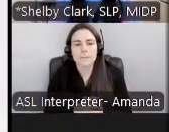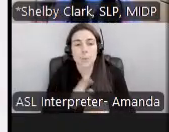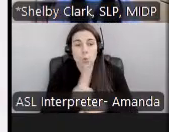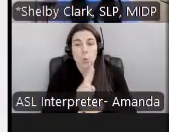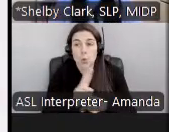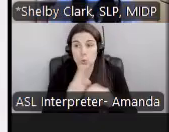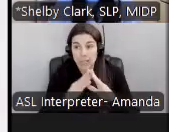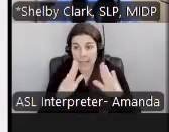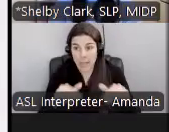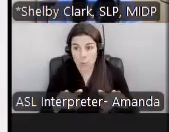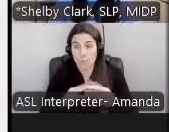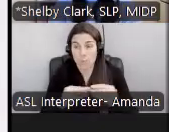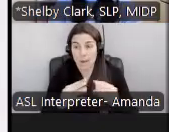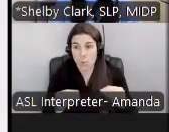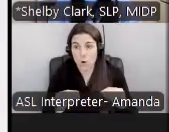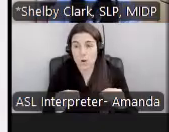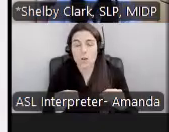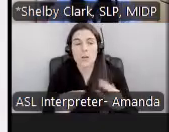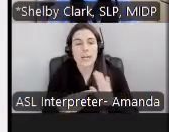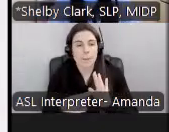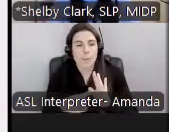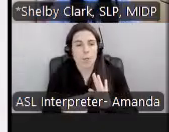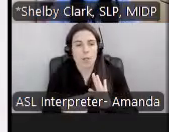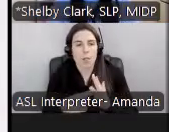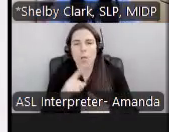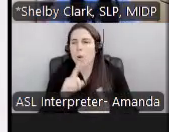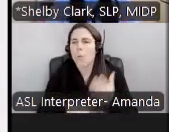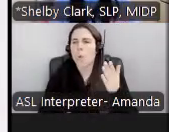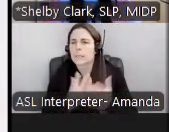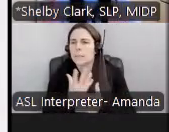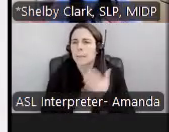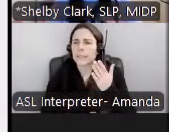metaphor, what is missing in Jack's construction. I